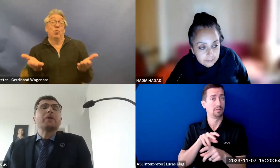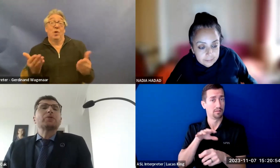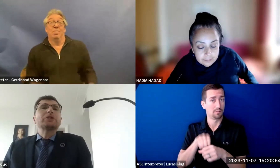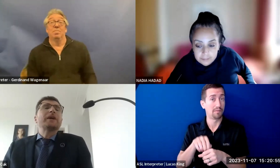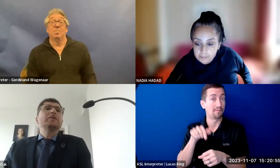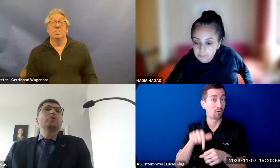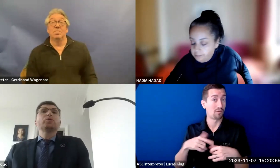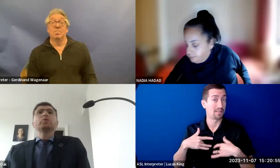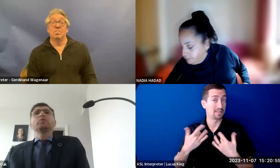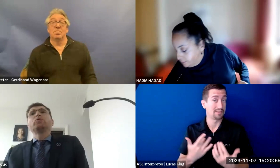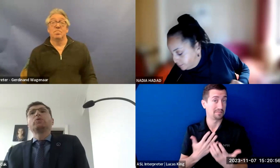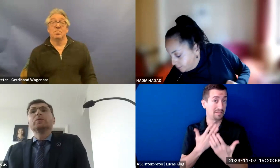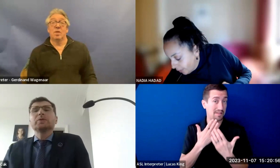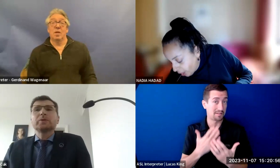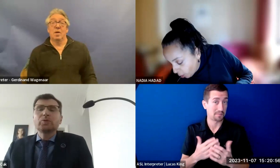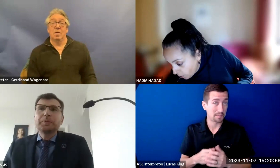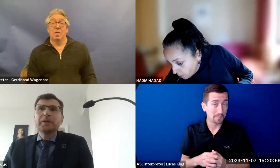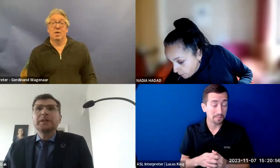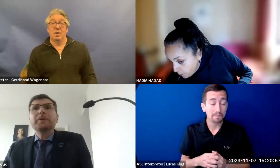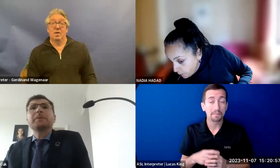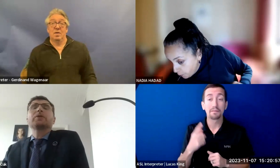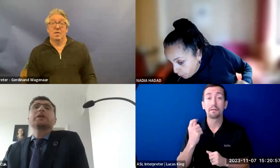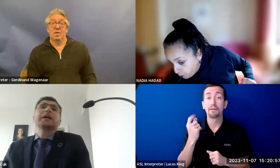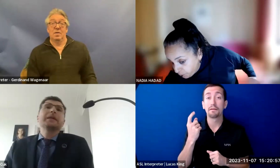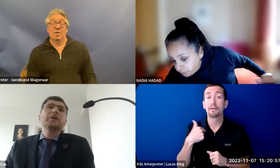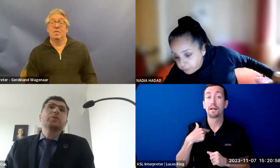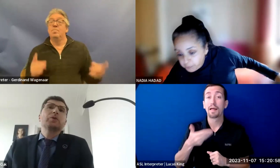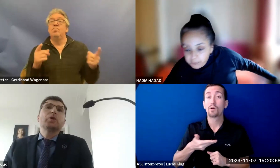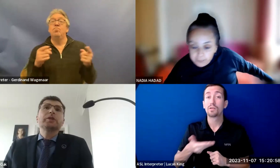I was invited to speak a little bit about GLAD Network: